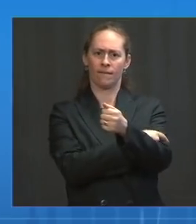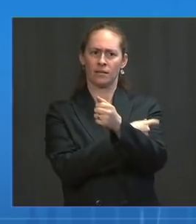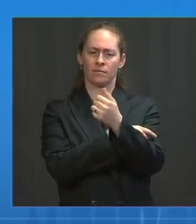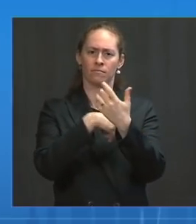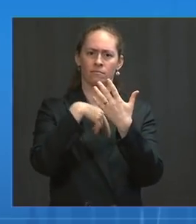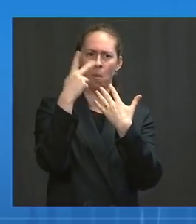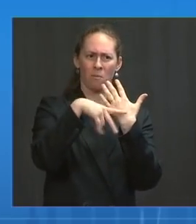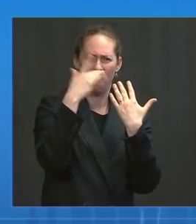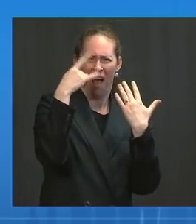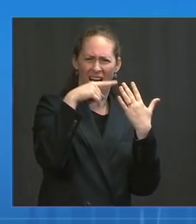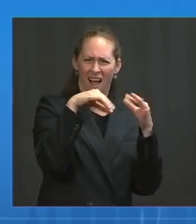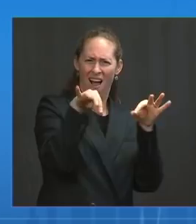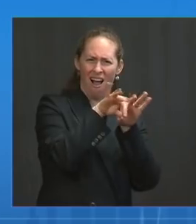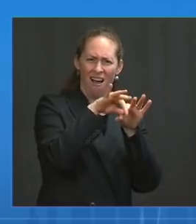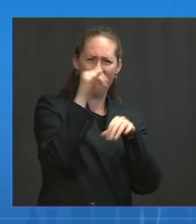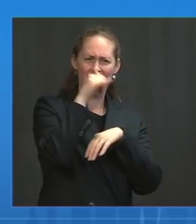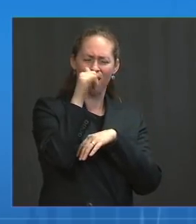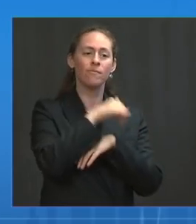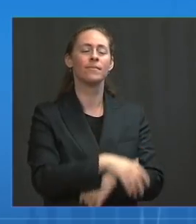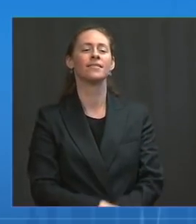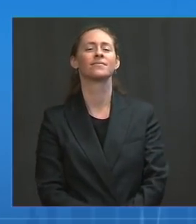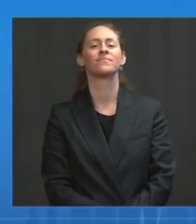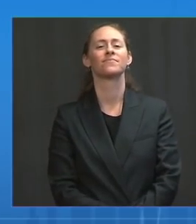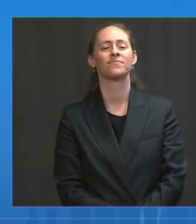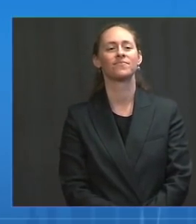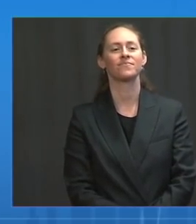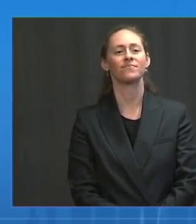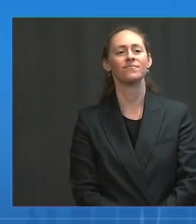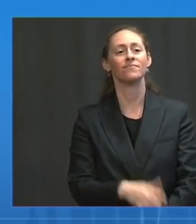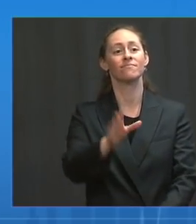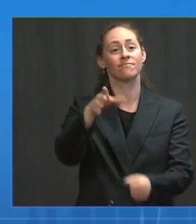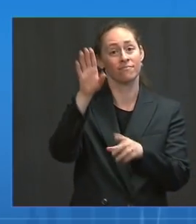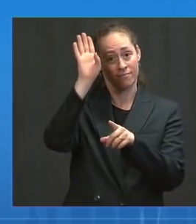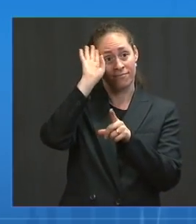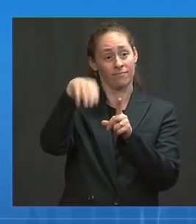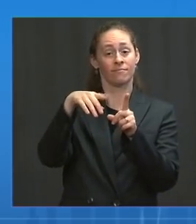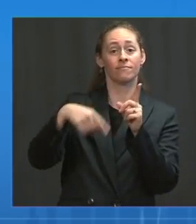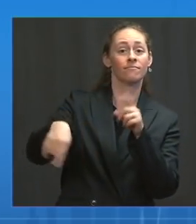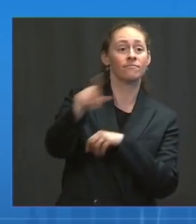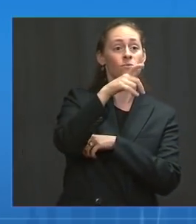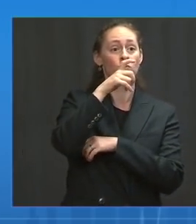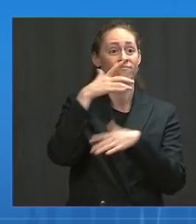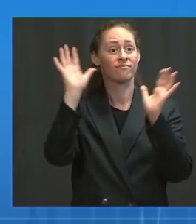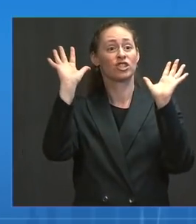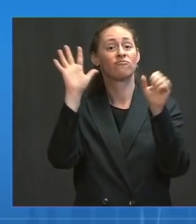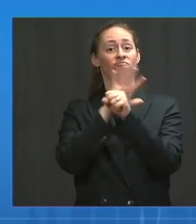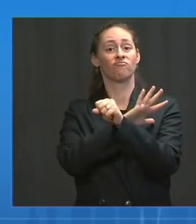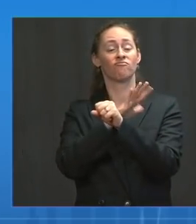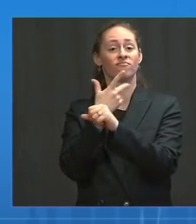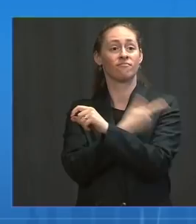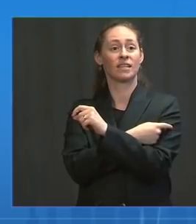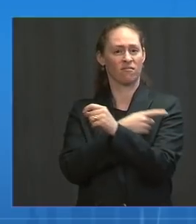All along, we have said that by getting vaccinated, Americans protect themselves, their loved ones,